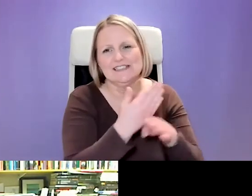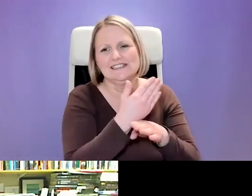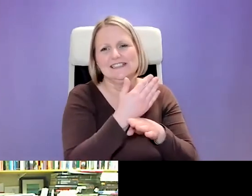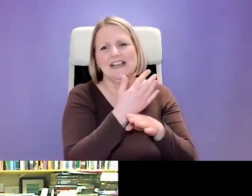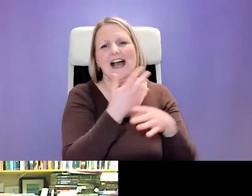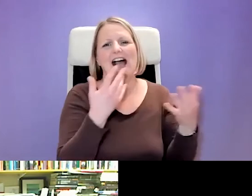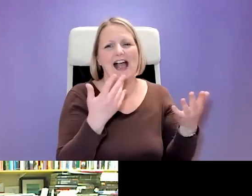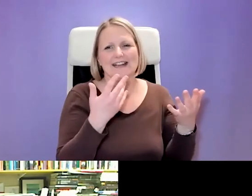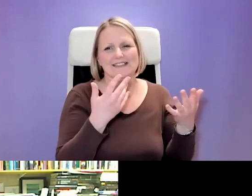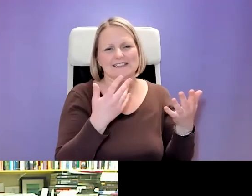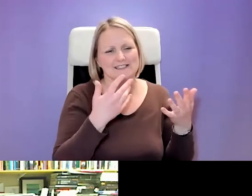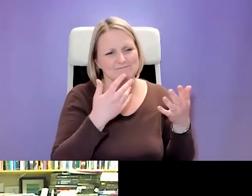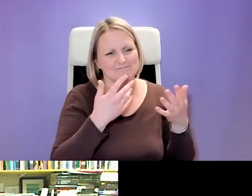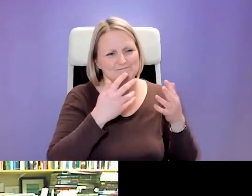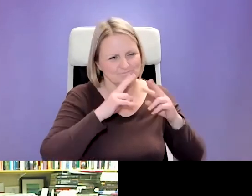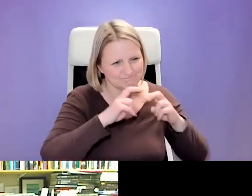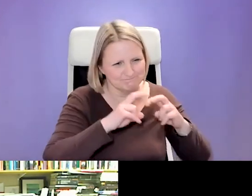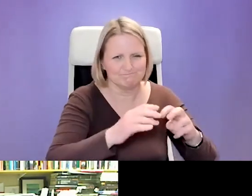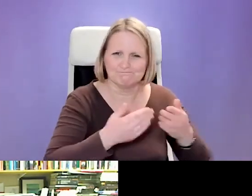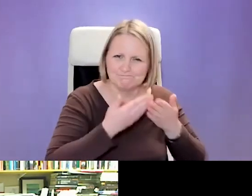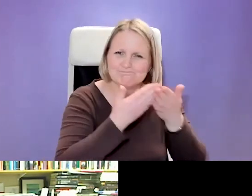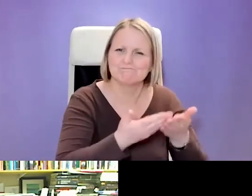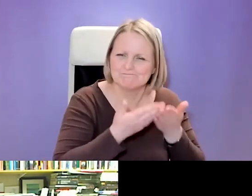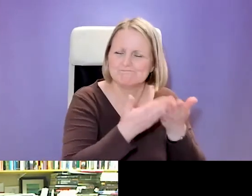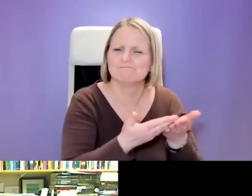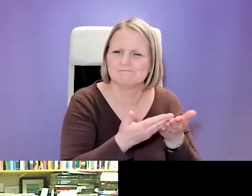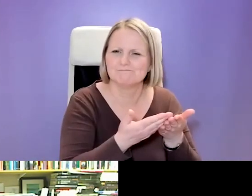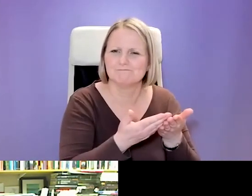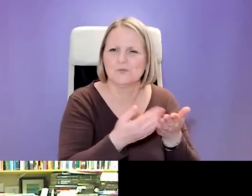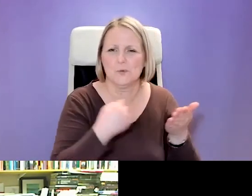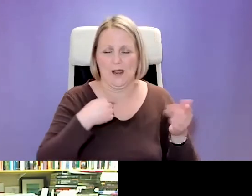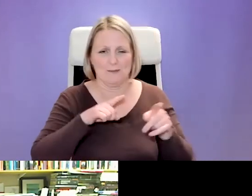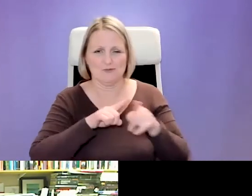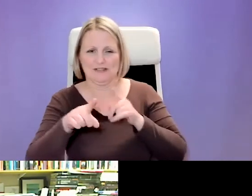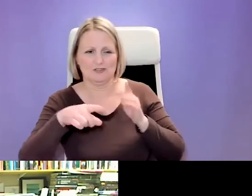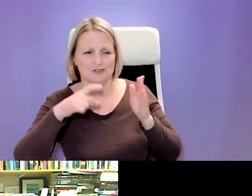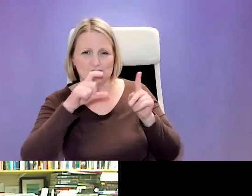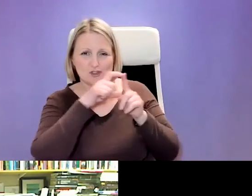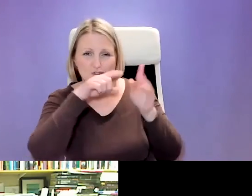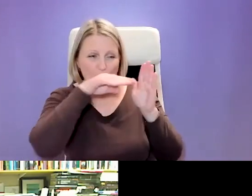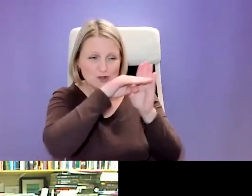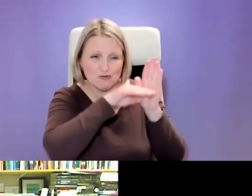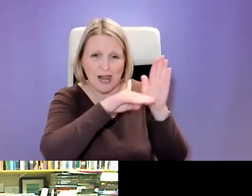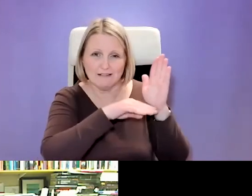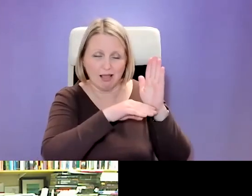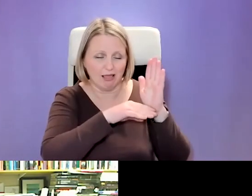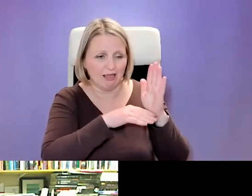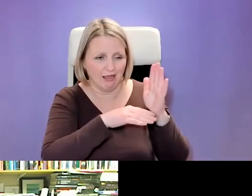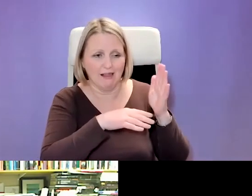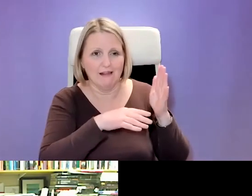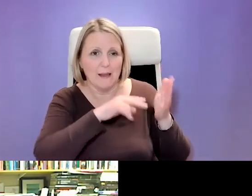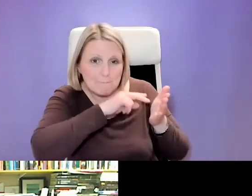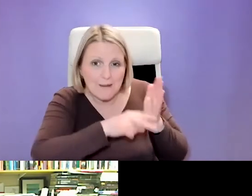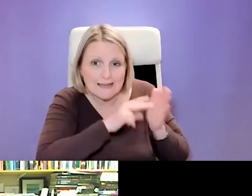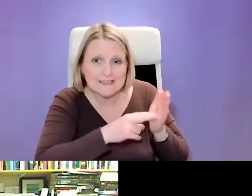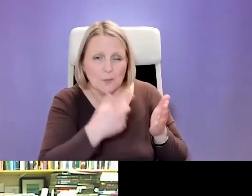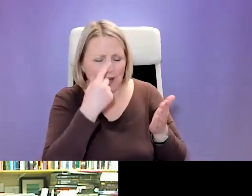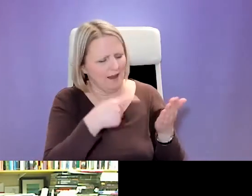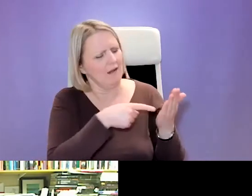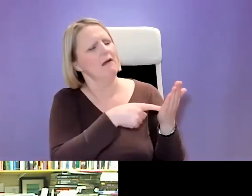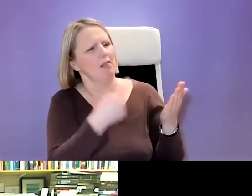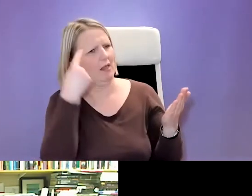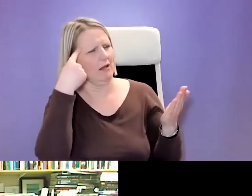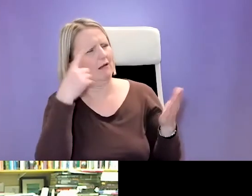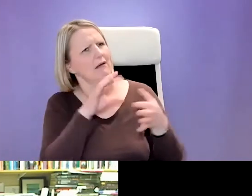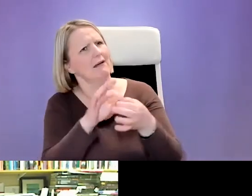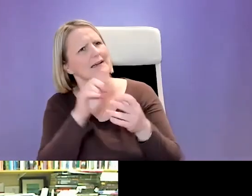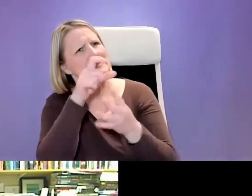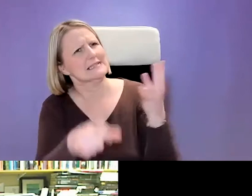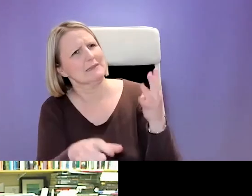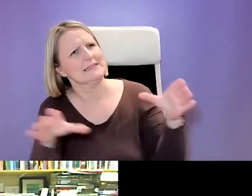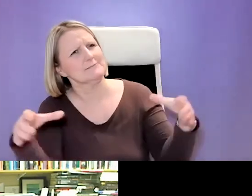So that at one level I’m trying to expand doctrinal apparatus, that we can bring to bear when we ask questions about disability.